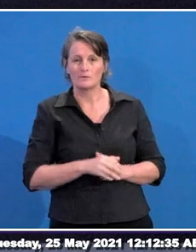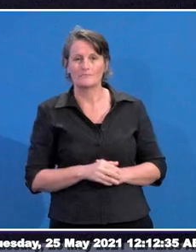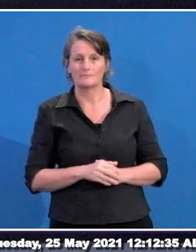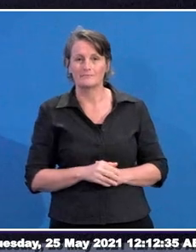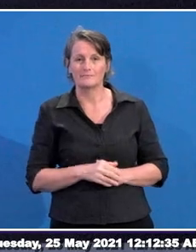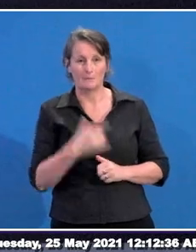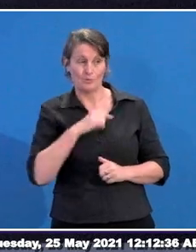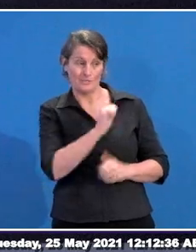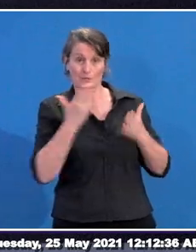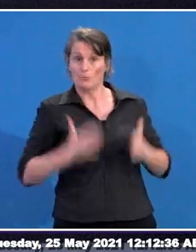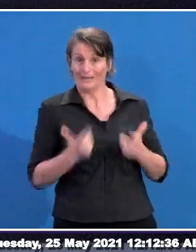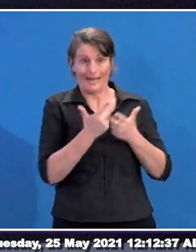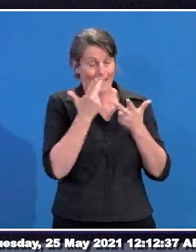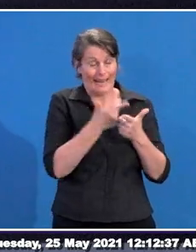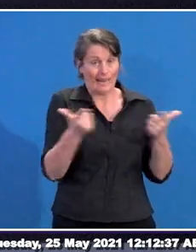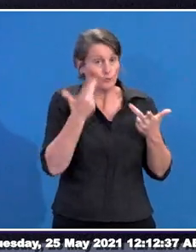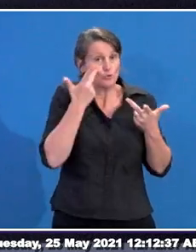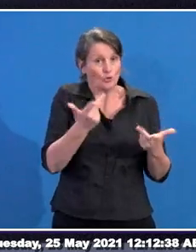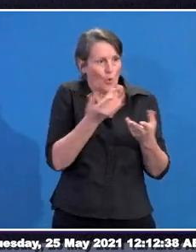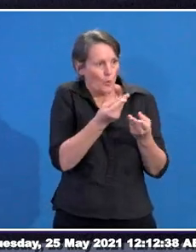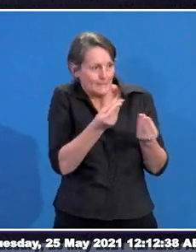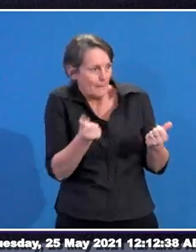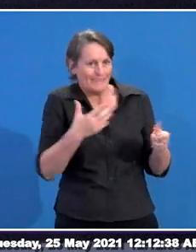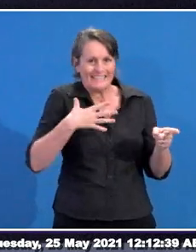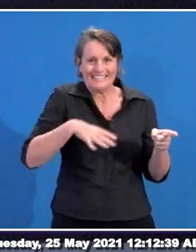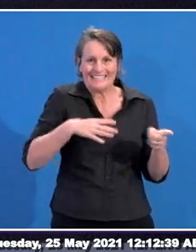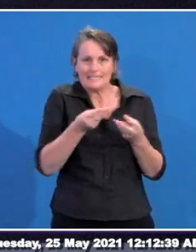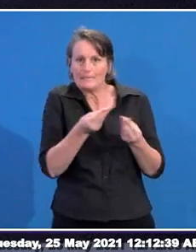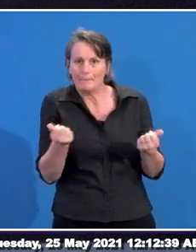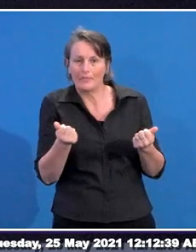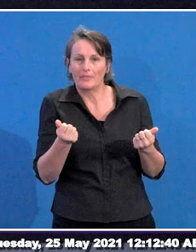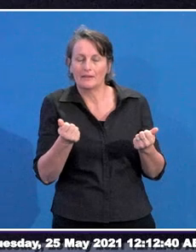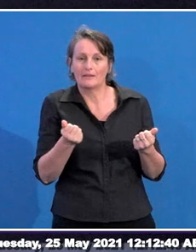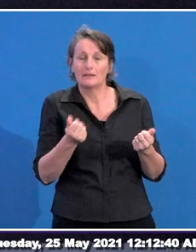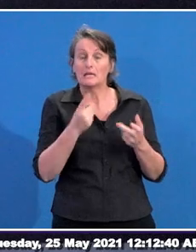His body language will say, you know? If he can repeat a word, for example